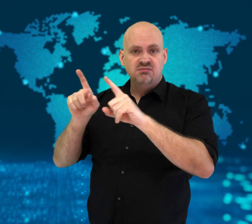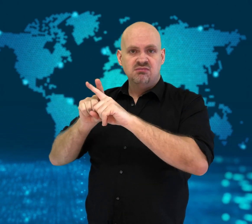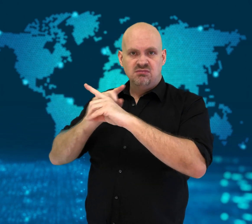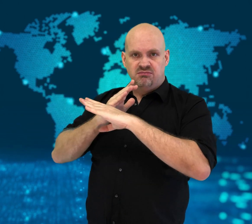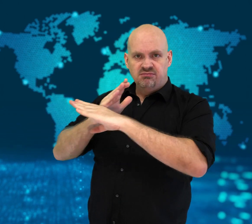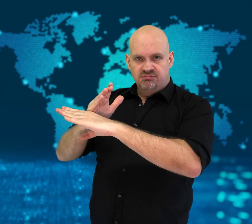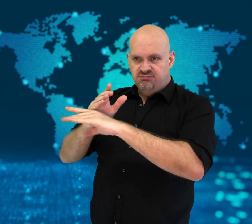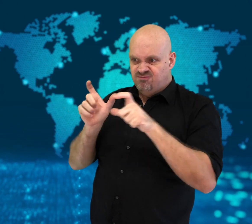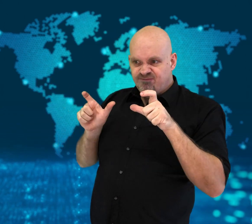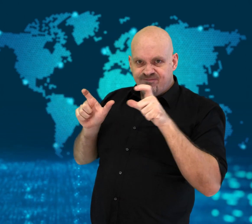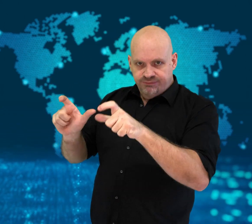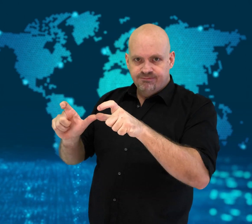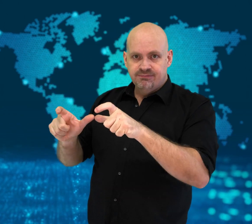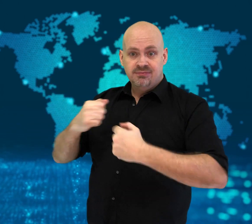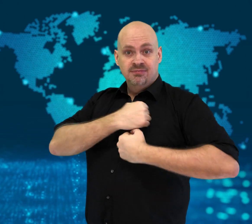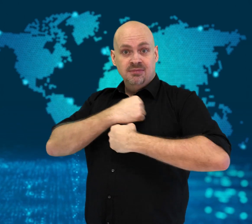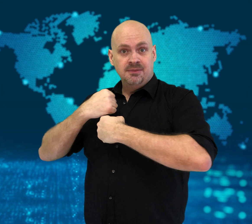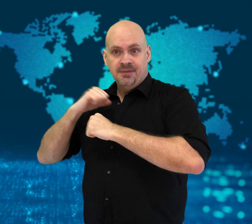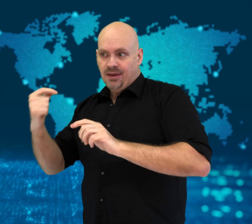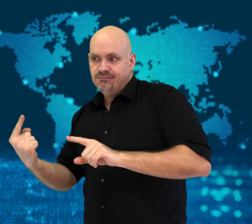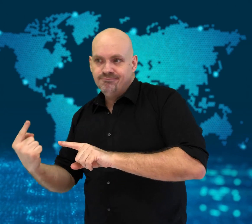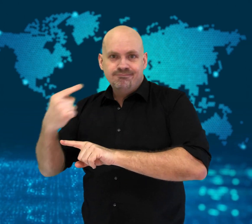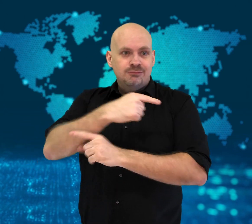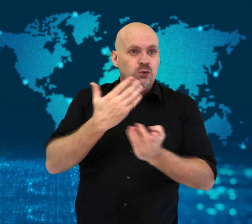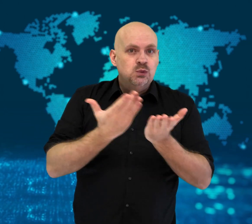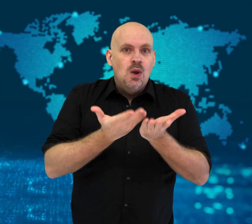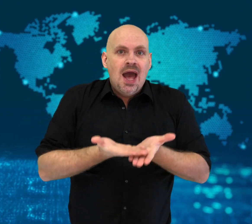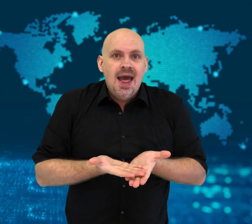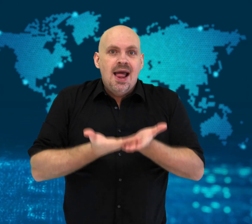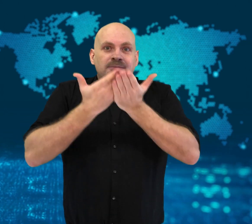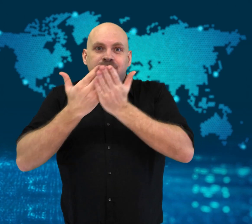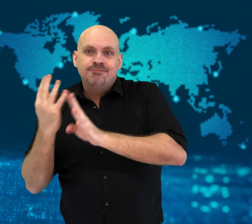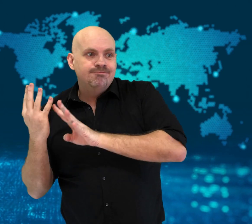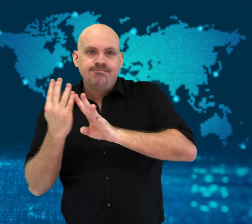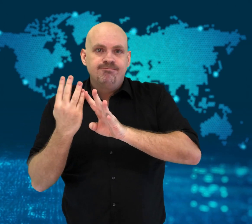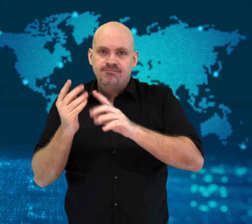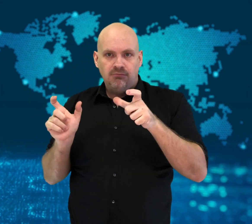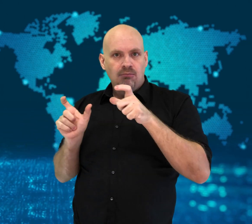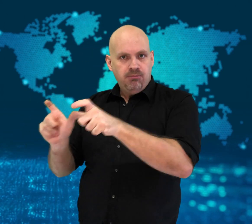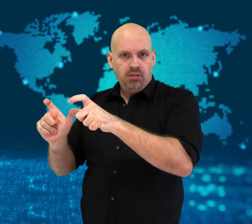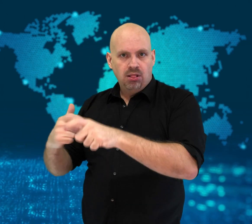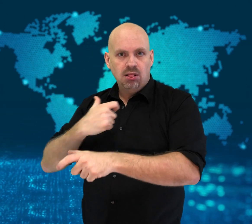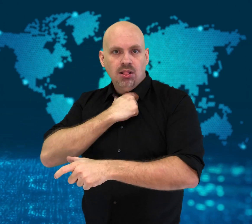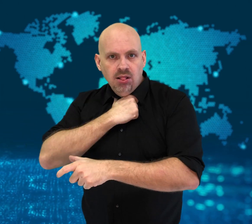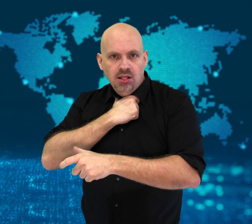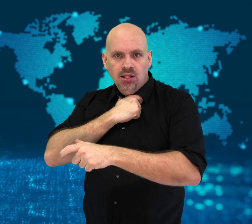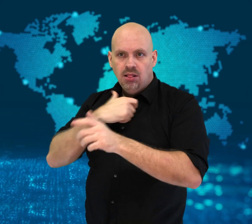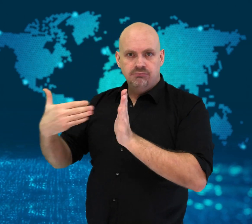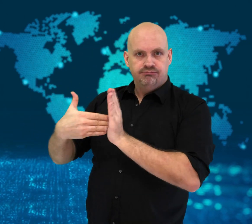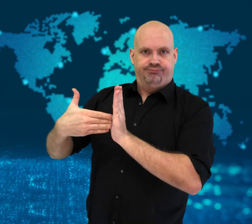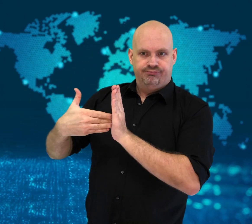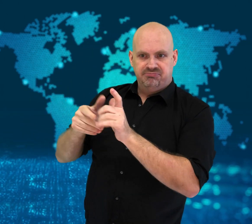checkpoint to prevent actual soldiers from responding.